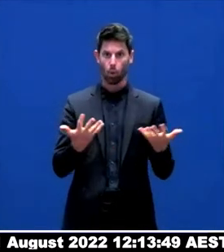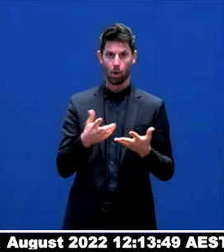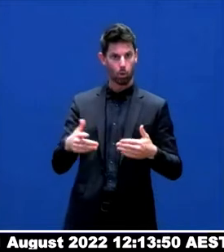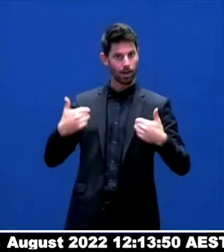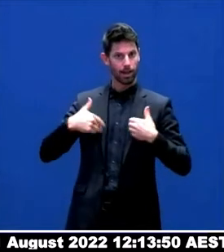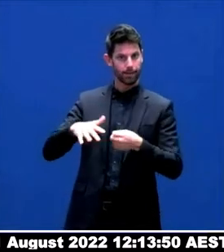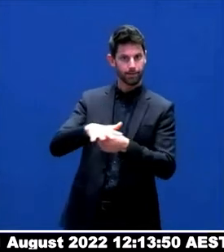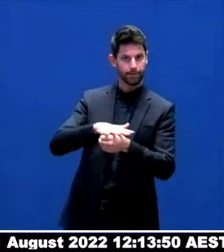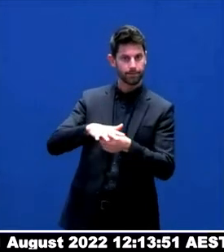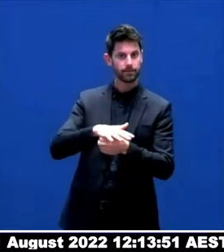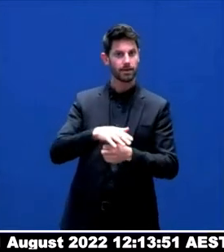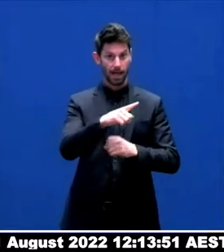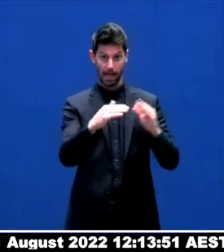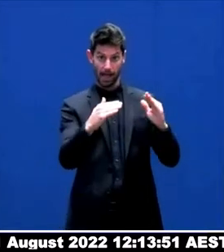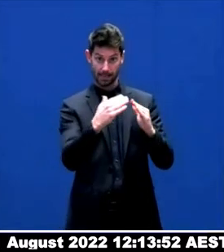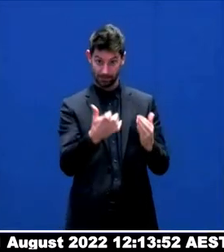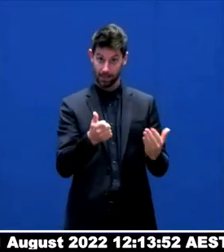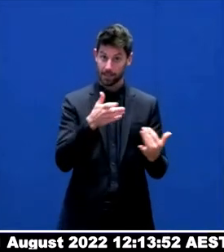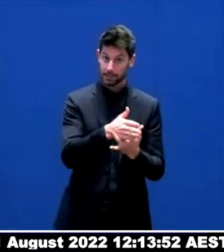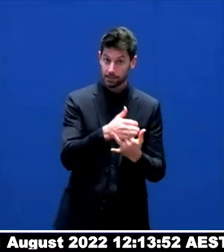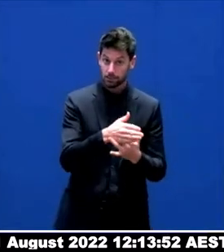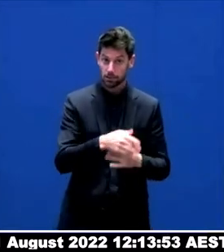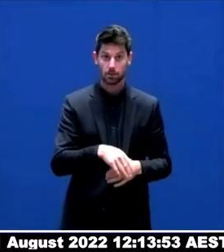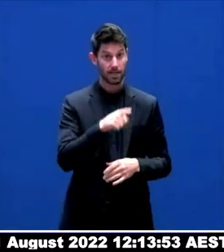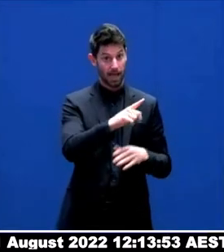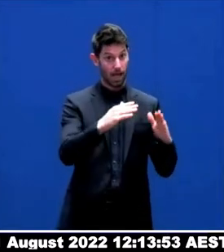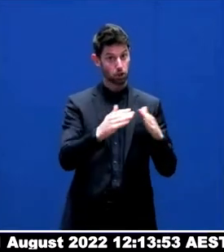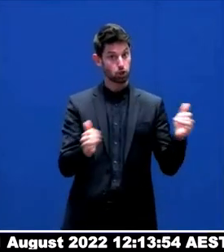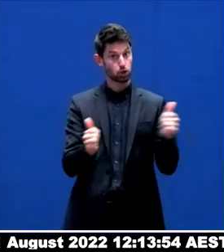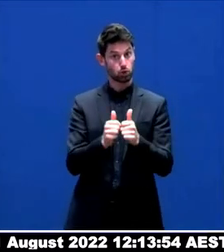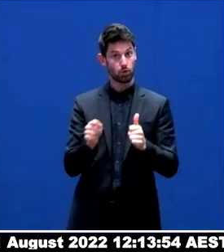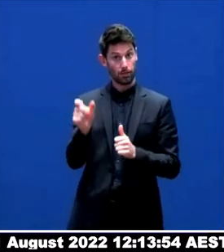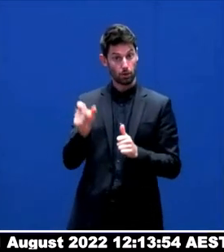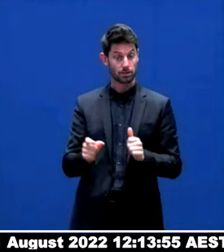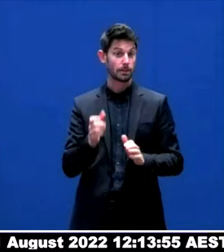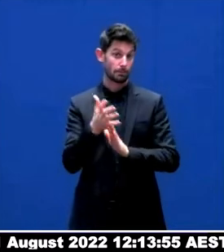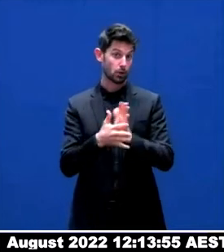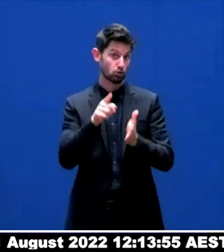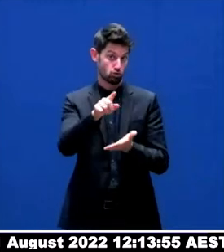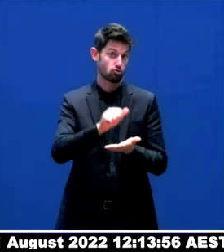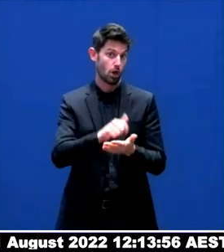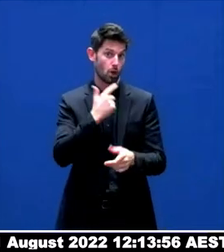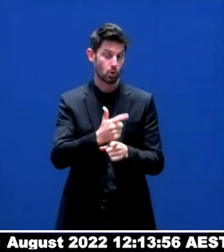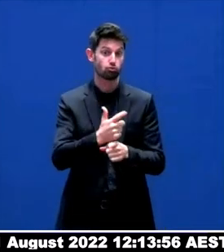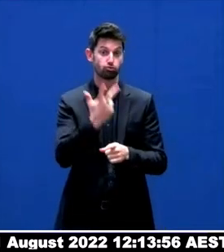accessibility and if it's suitable for the person on the wait list. So, you're correct in saying just hypothetically, if you're first on the